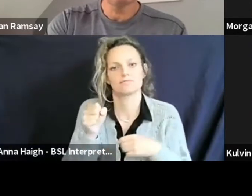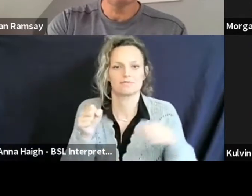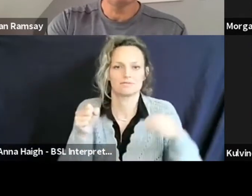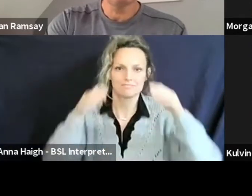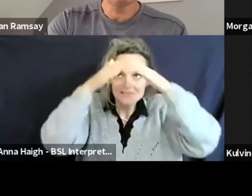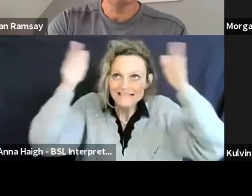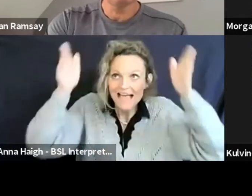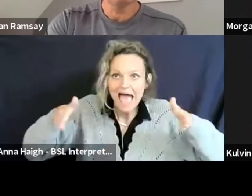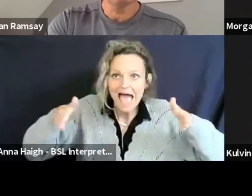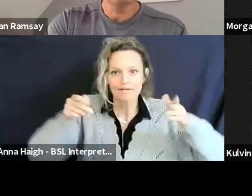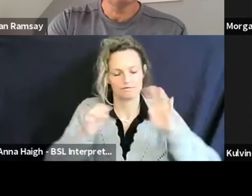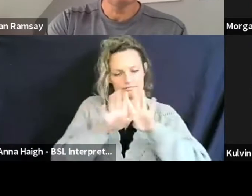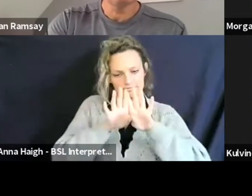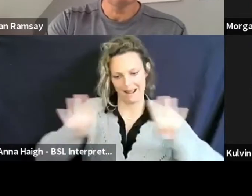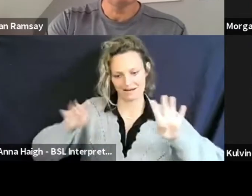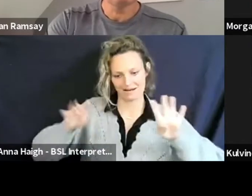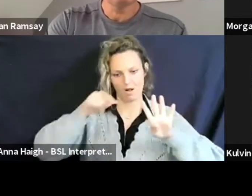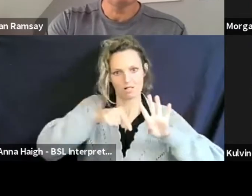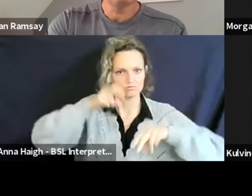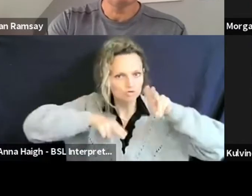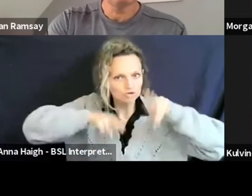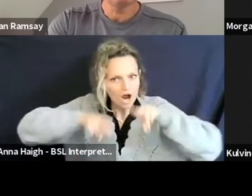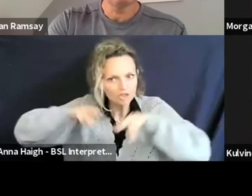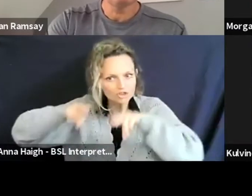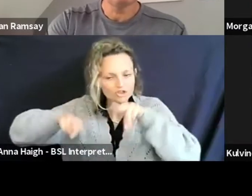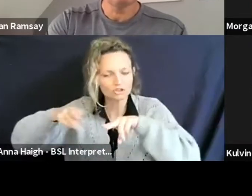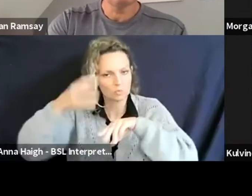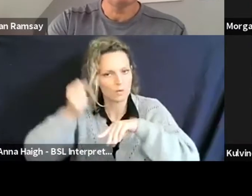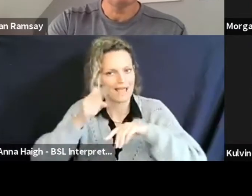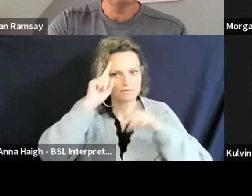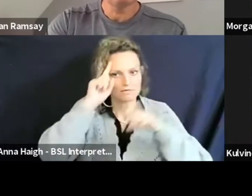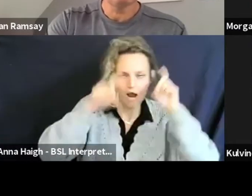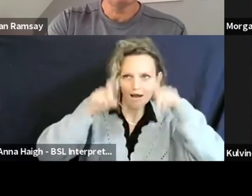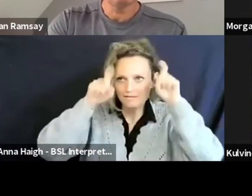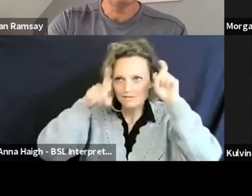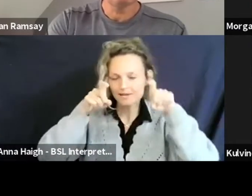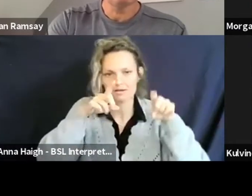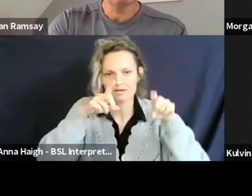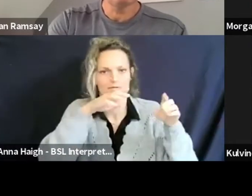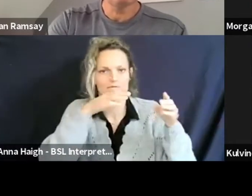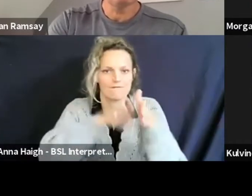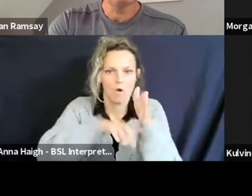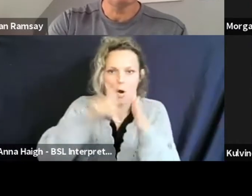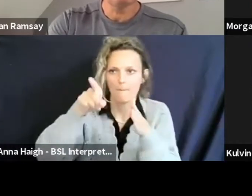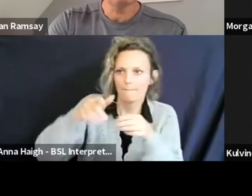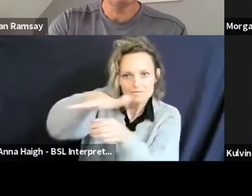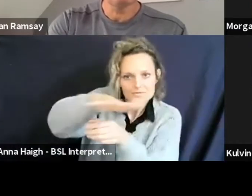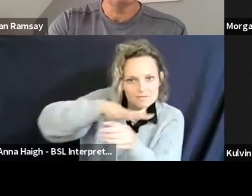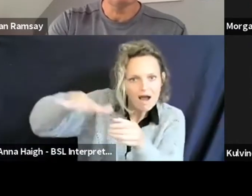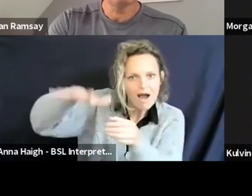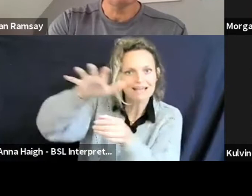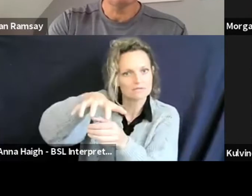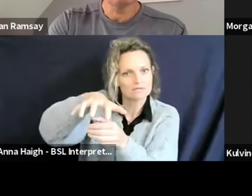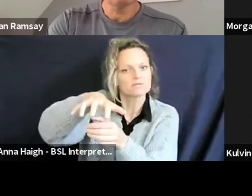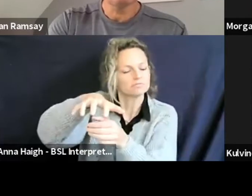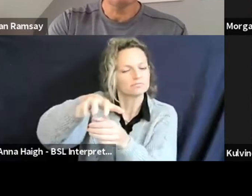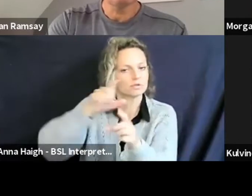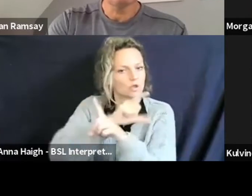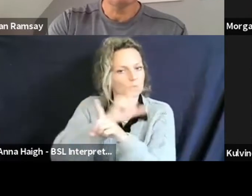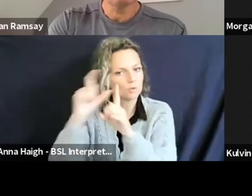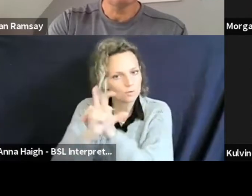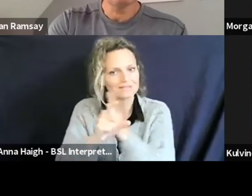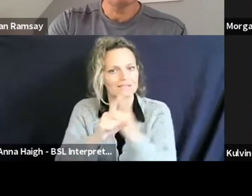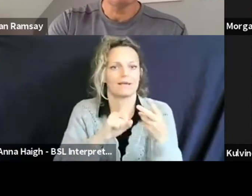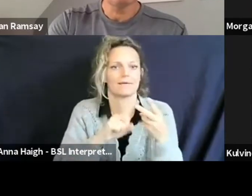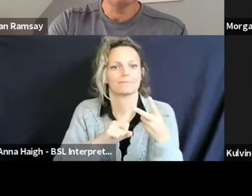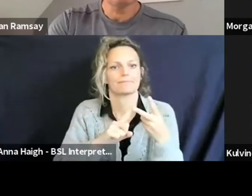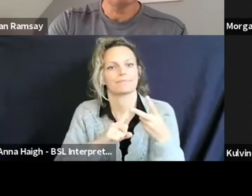innovatively, so an event was held.